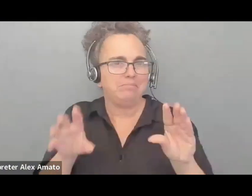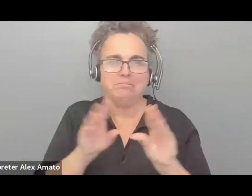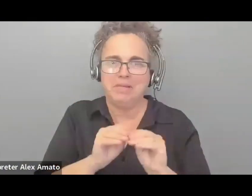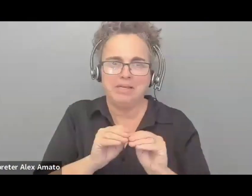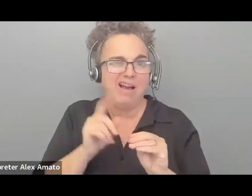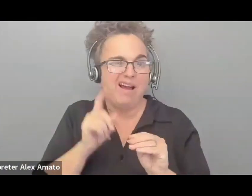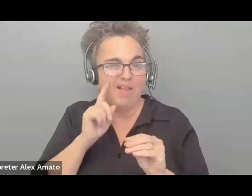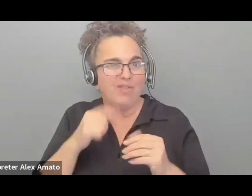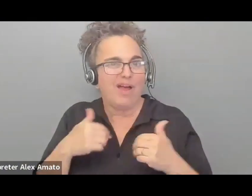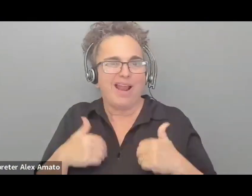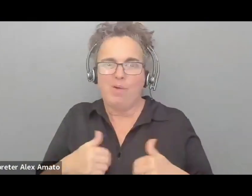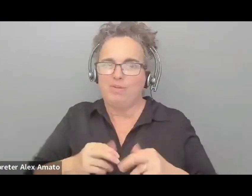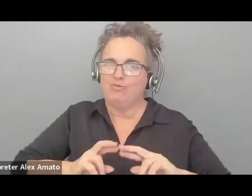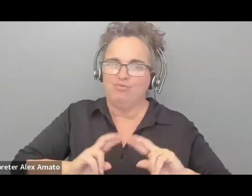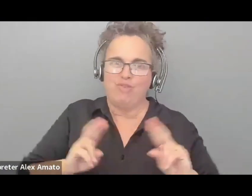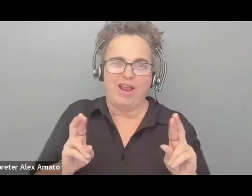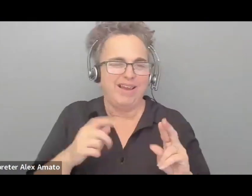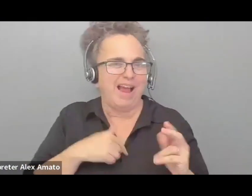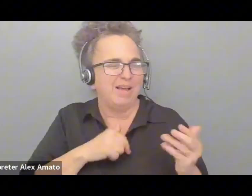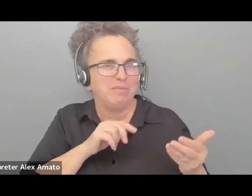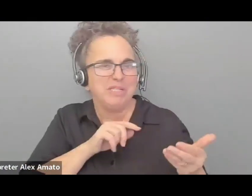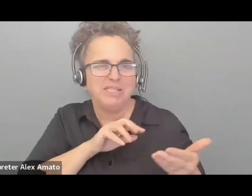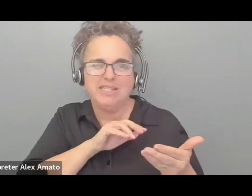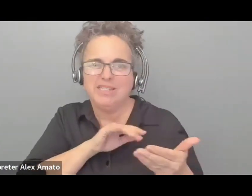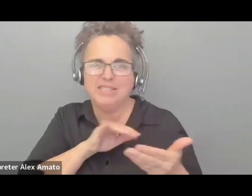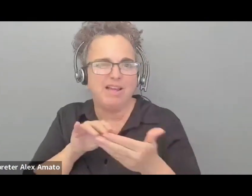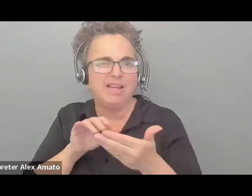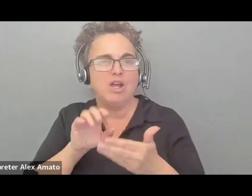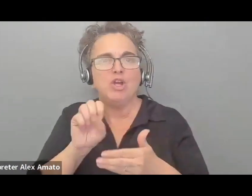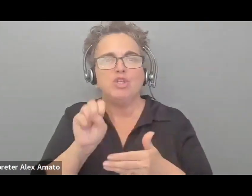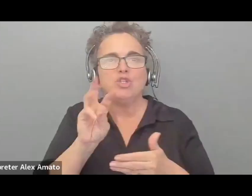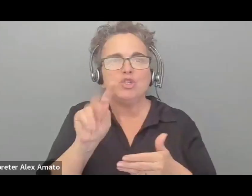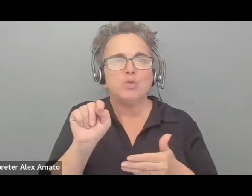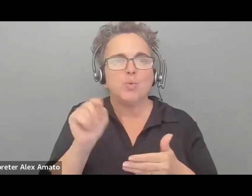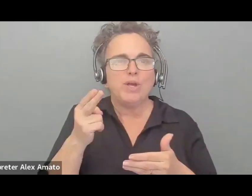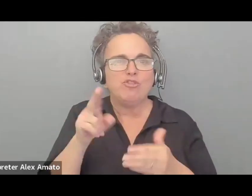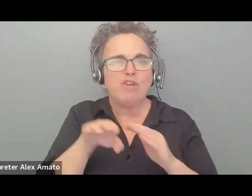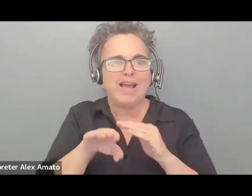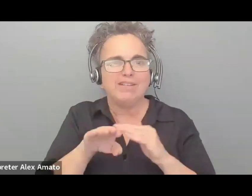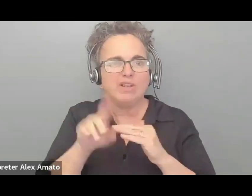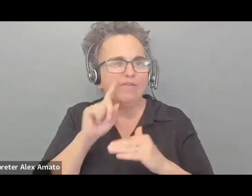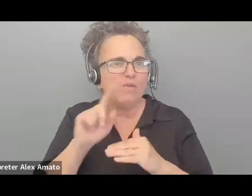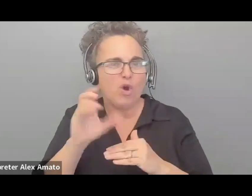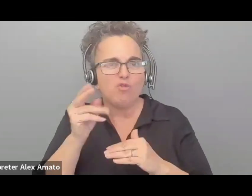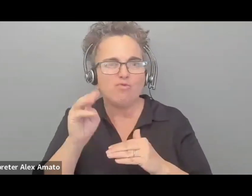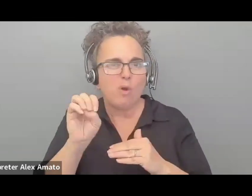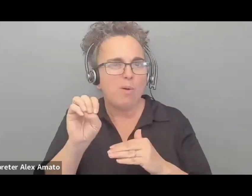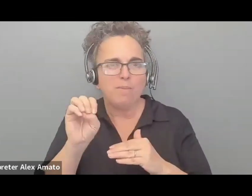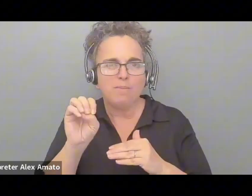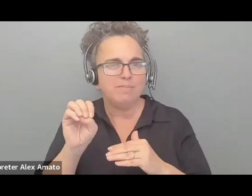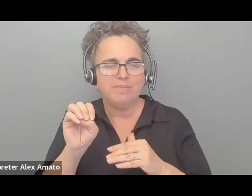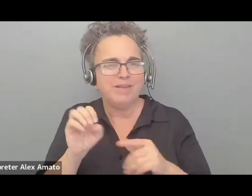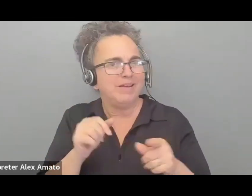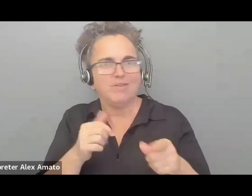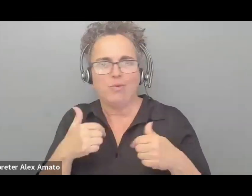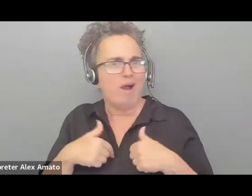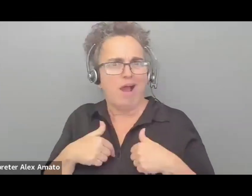because I was studying switch access for Chromebooks and I went in thinking, great, this is a switch user I know switch, I can, this is great, I can do this.